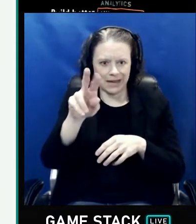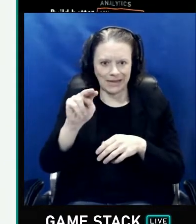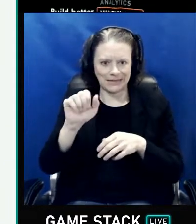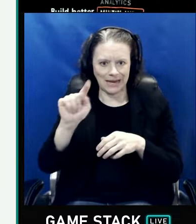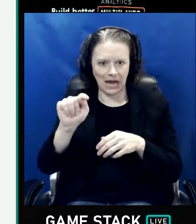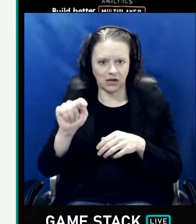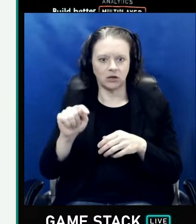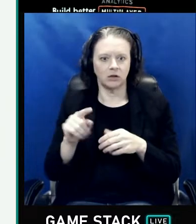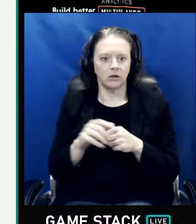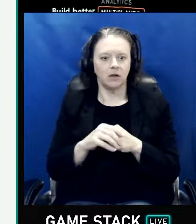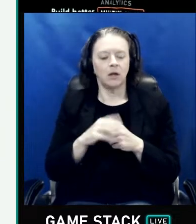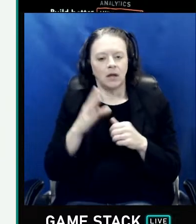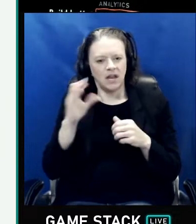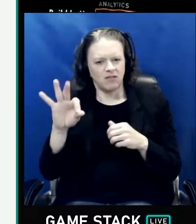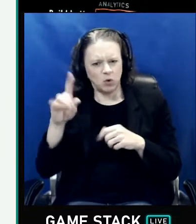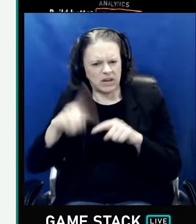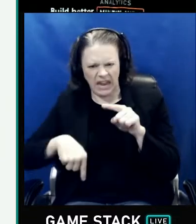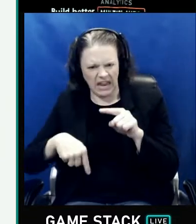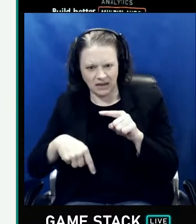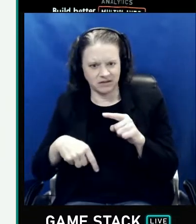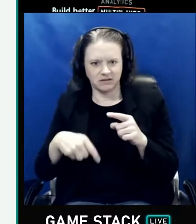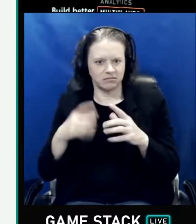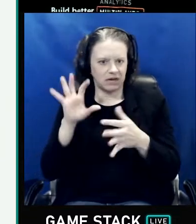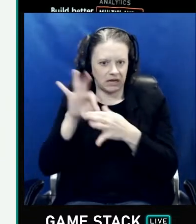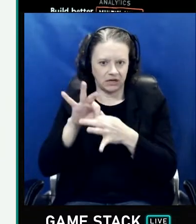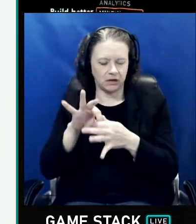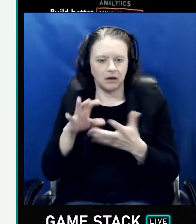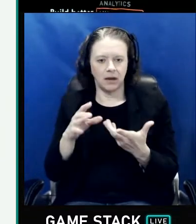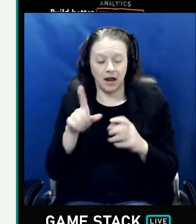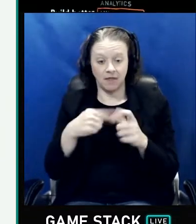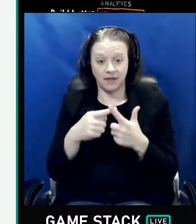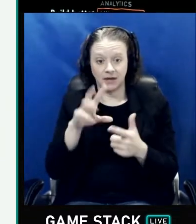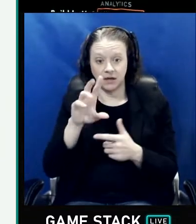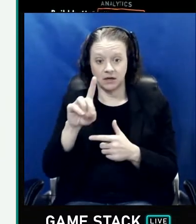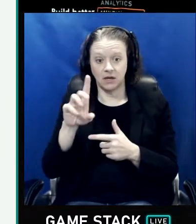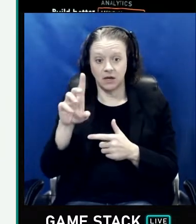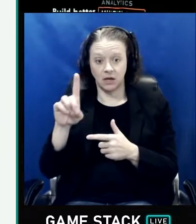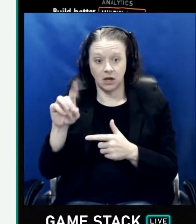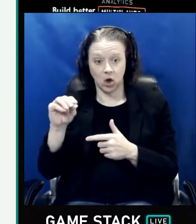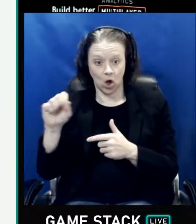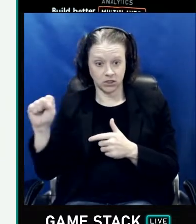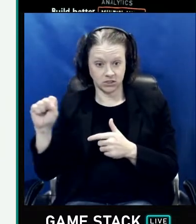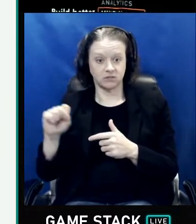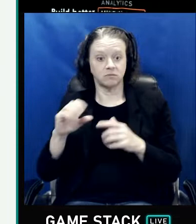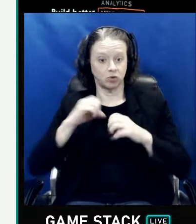And it also provides some risk mitigation with some DDoS protection. And ultimately PlayFab Party networks,